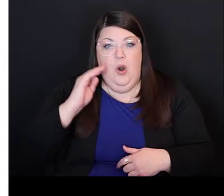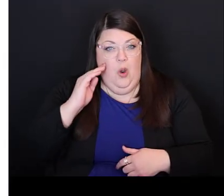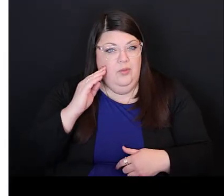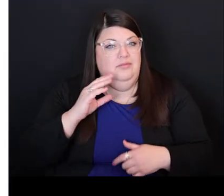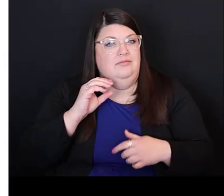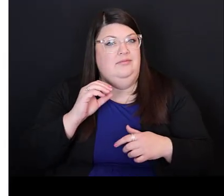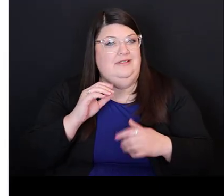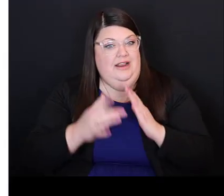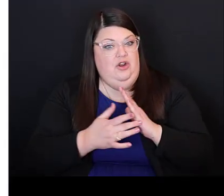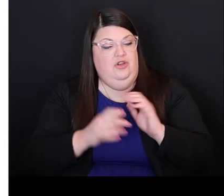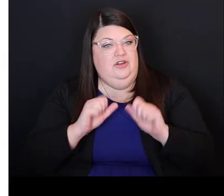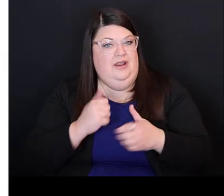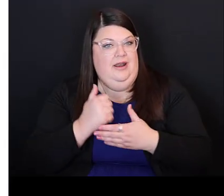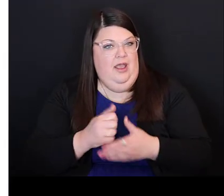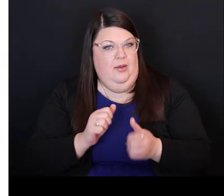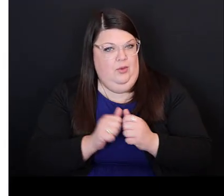So what is smart home technology?